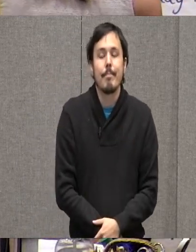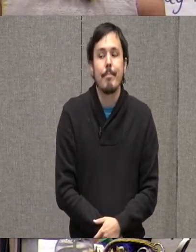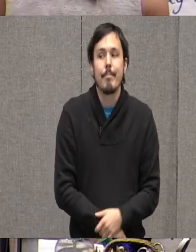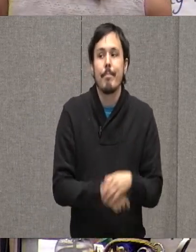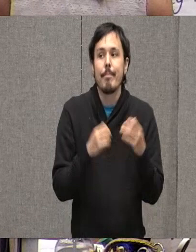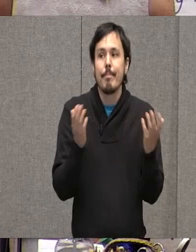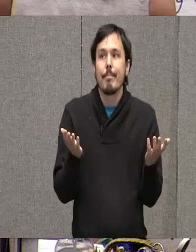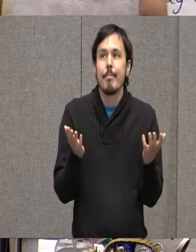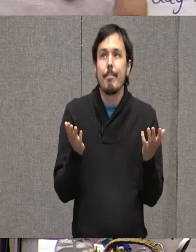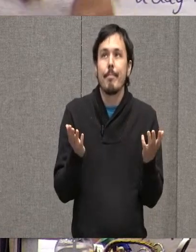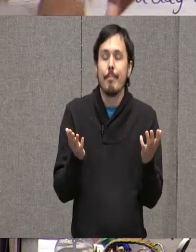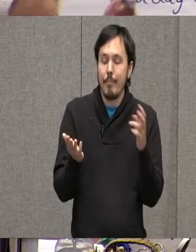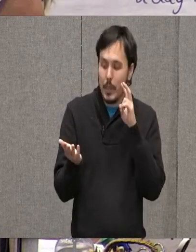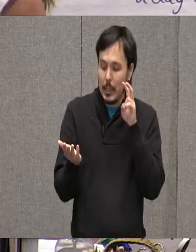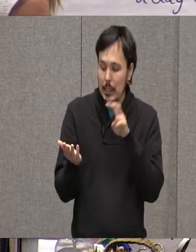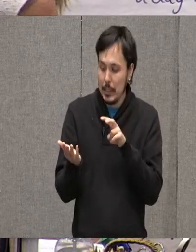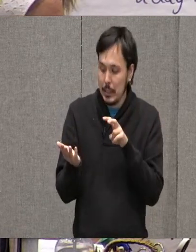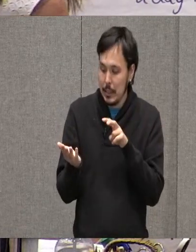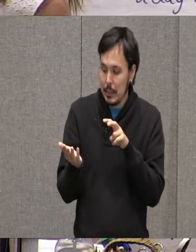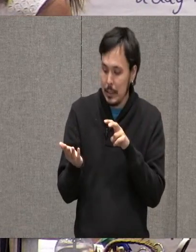So we have here and I had said